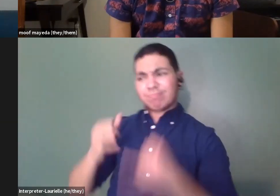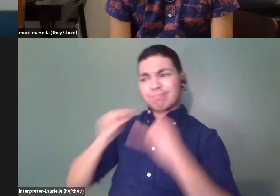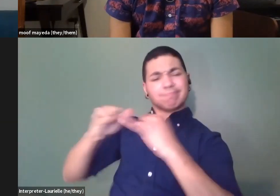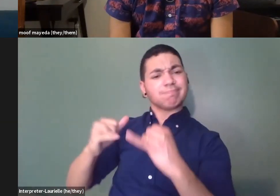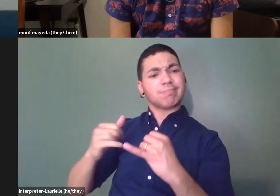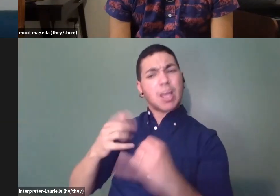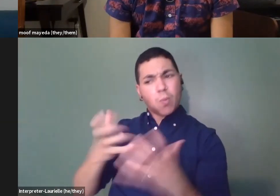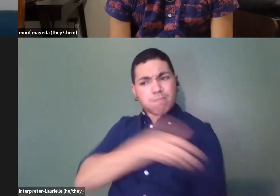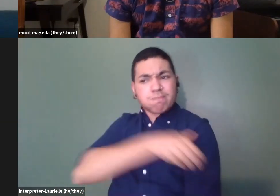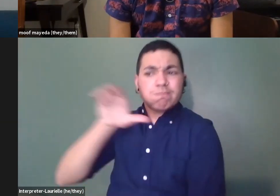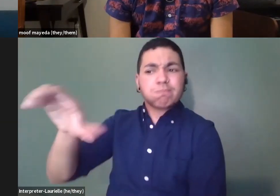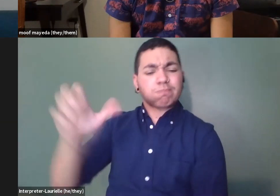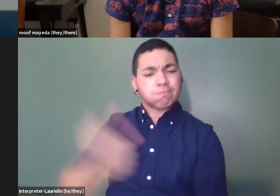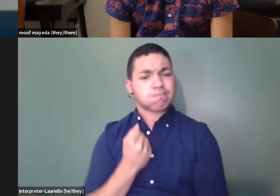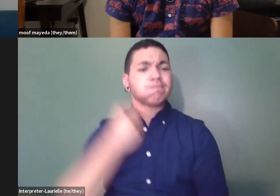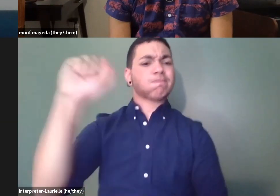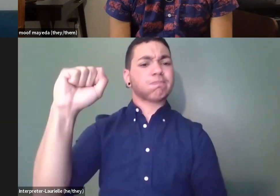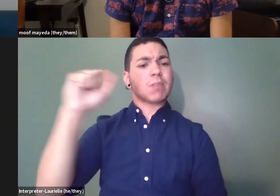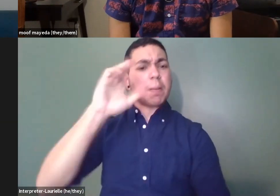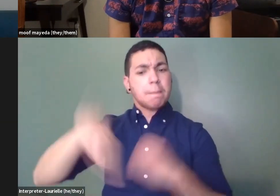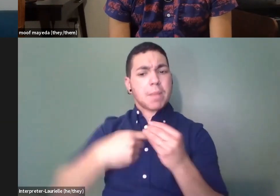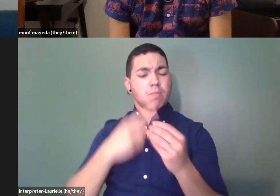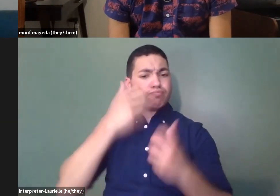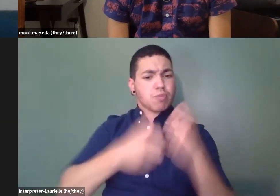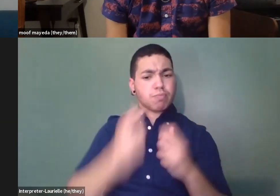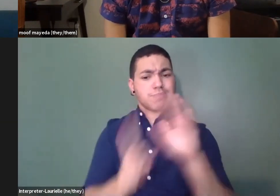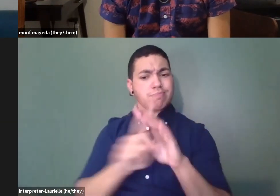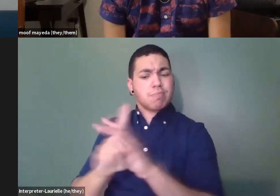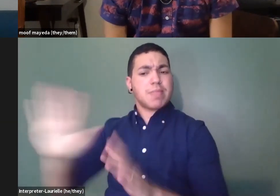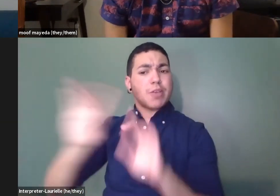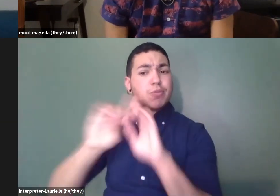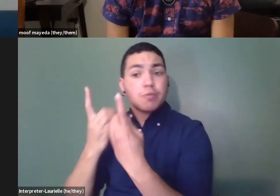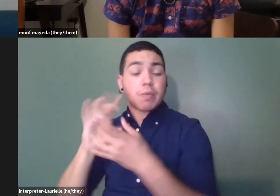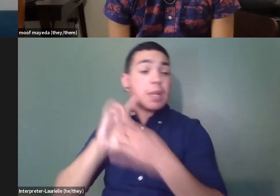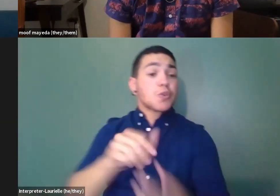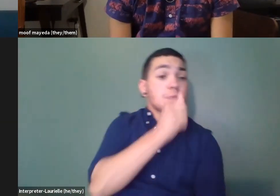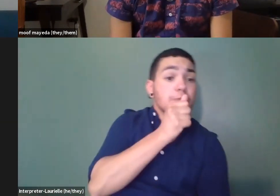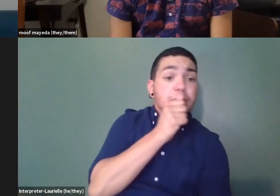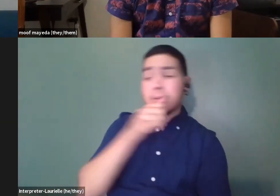Do you have thoughts you would want to share around that? Yeah.